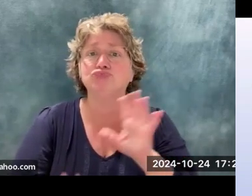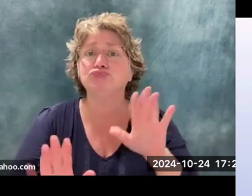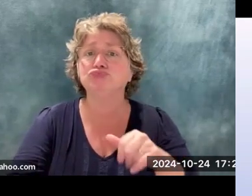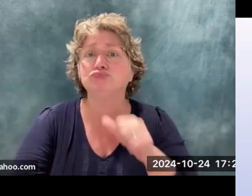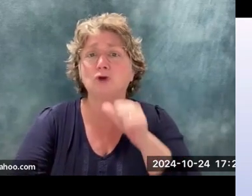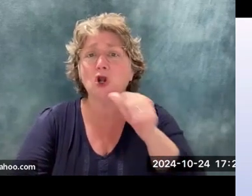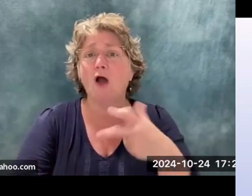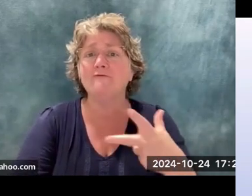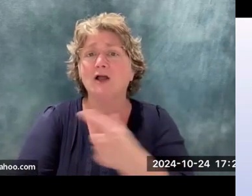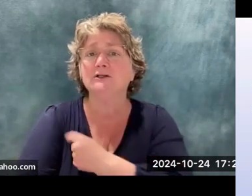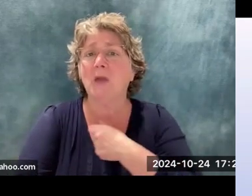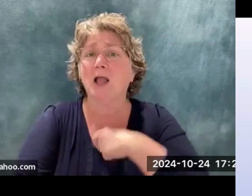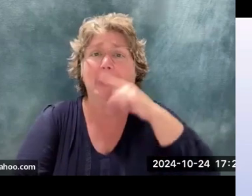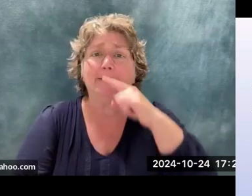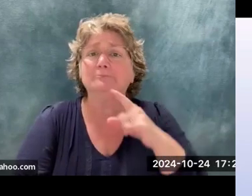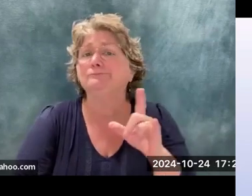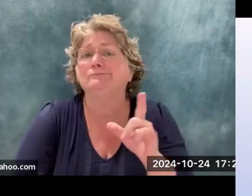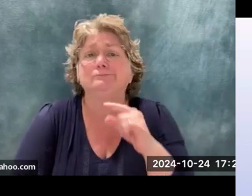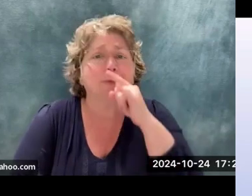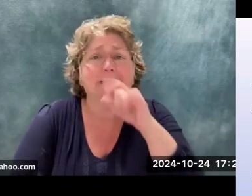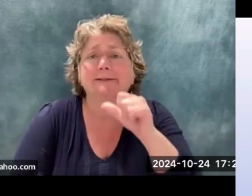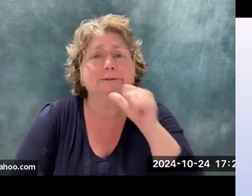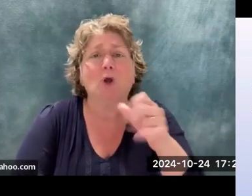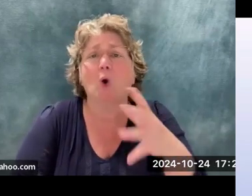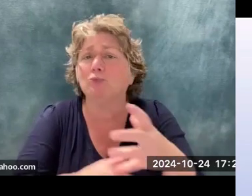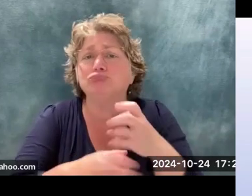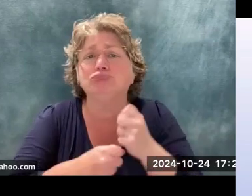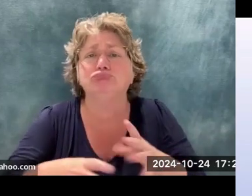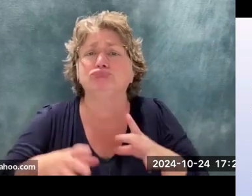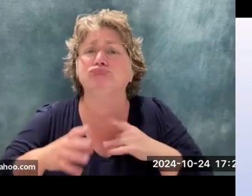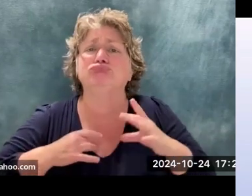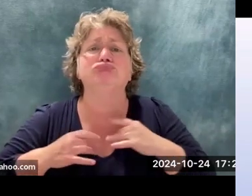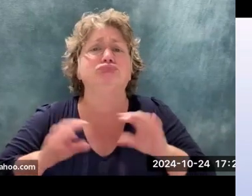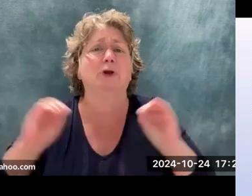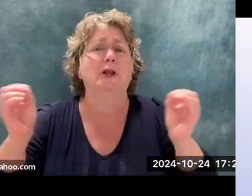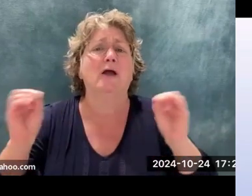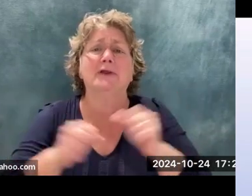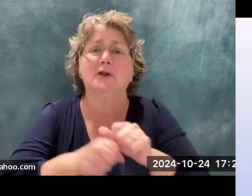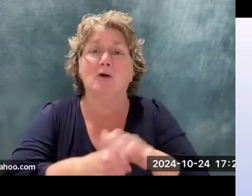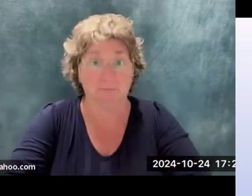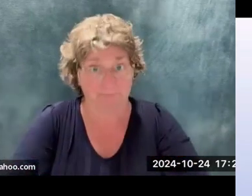they're wrong. We also have a condition called multi-system inflammatory syndrome in children.